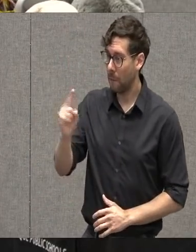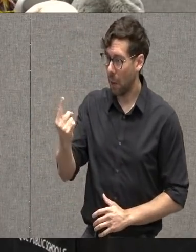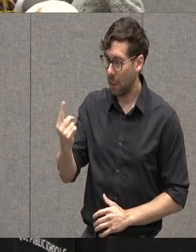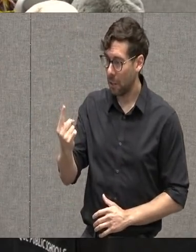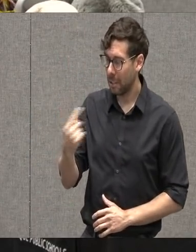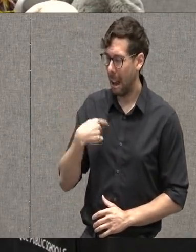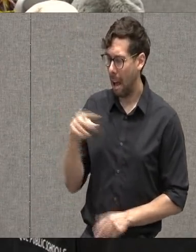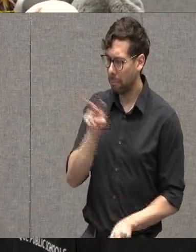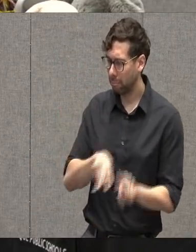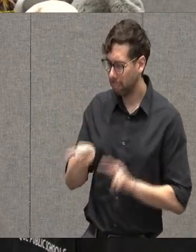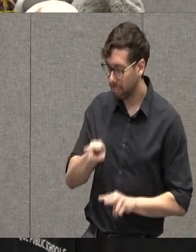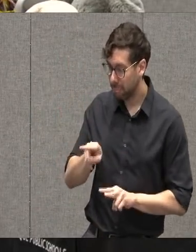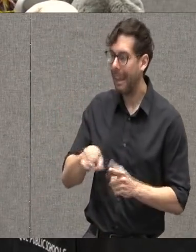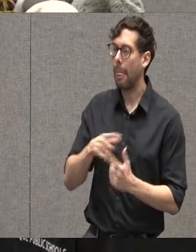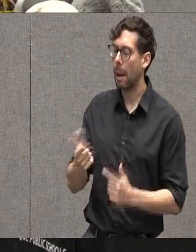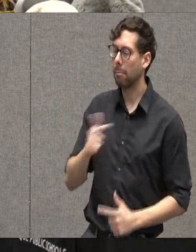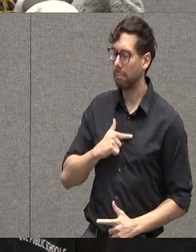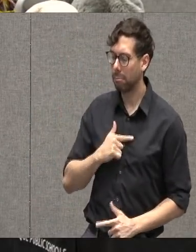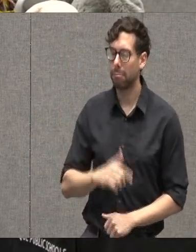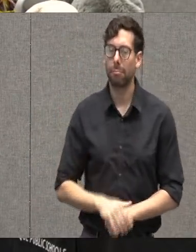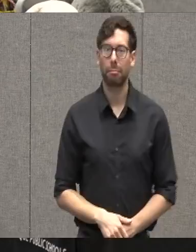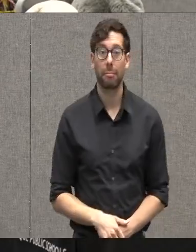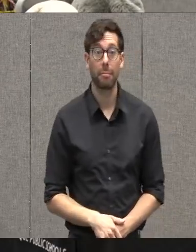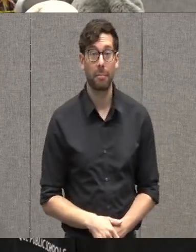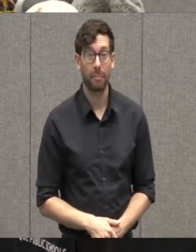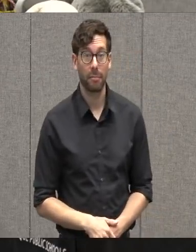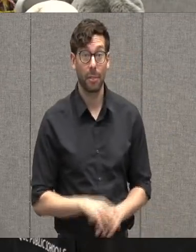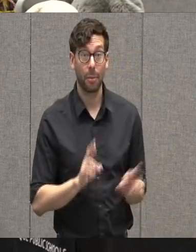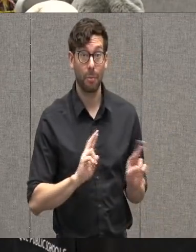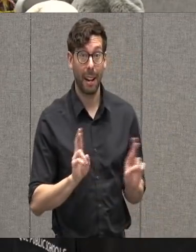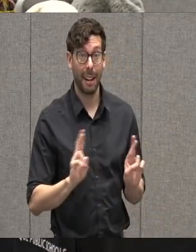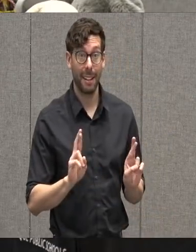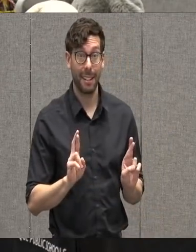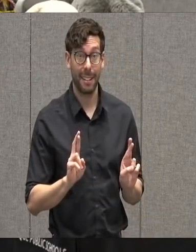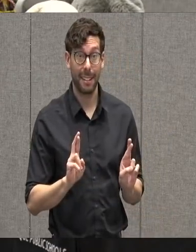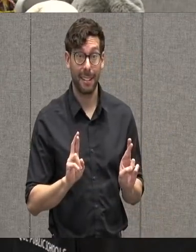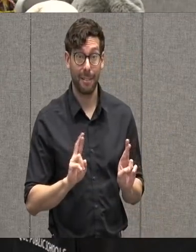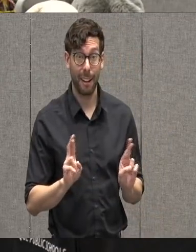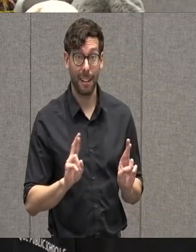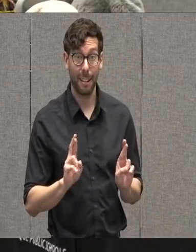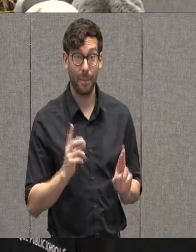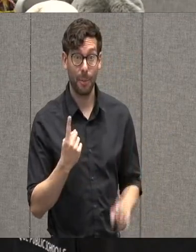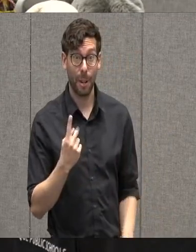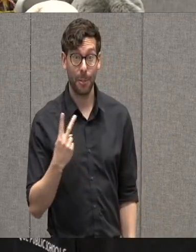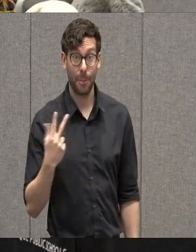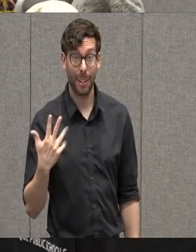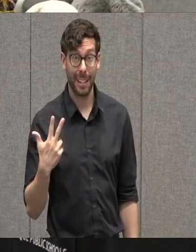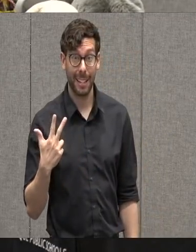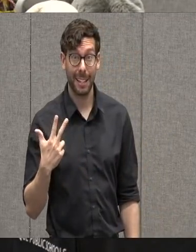'Cause I just wanna make sure I'm doing it correctly. Here we go, ready? I'm gonna make that star, ready, here we go, one, two, three, star, boom.